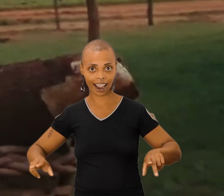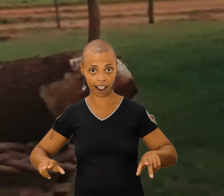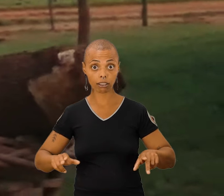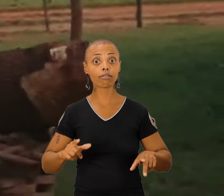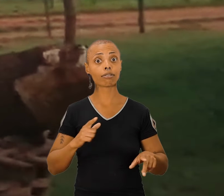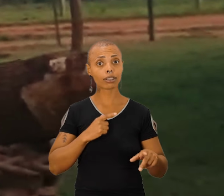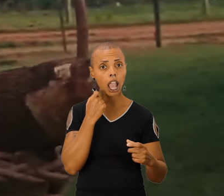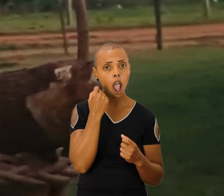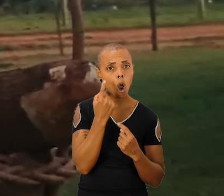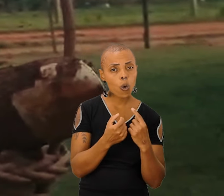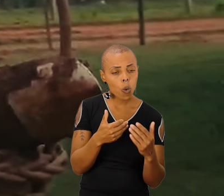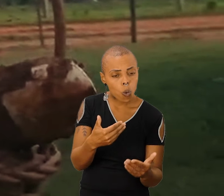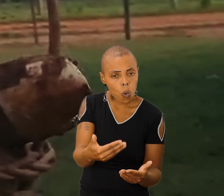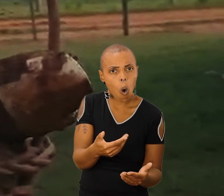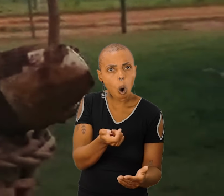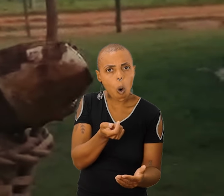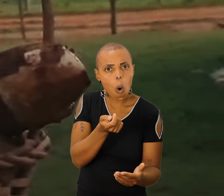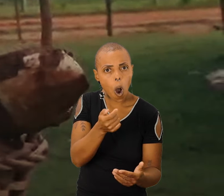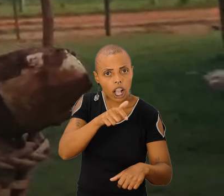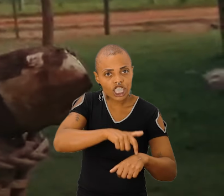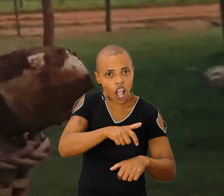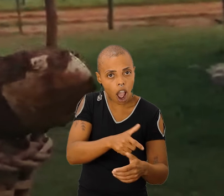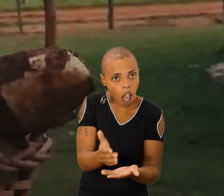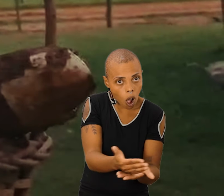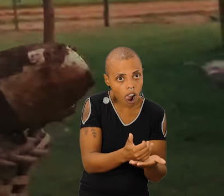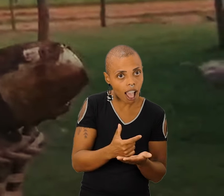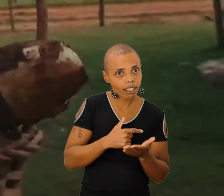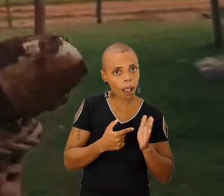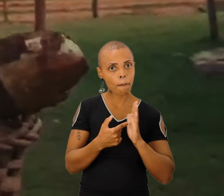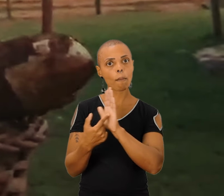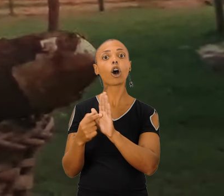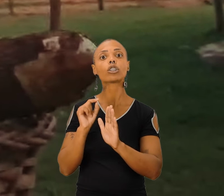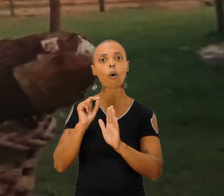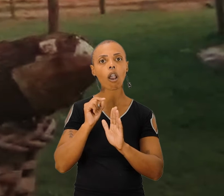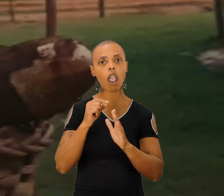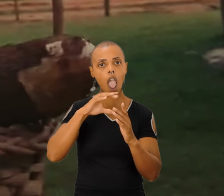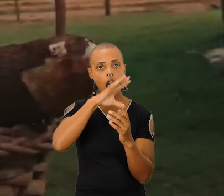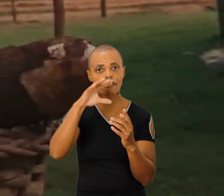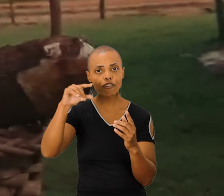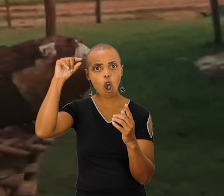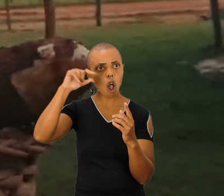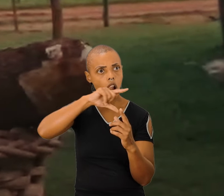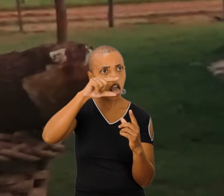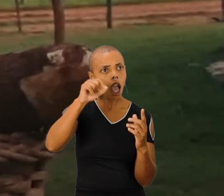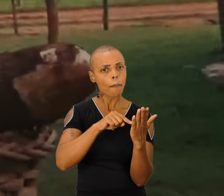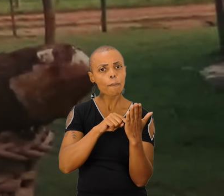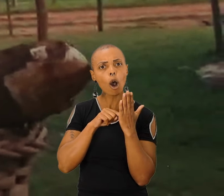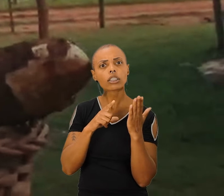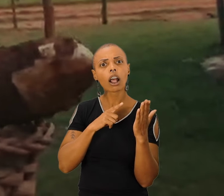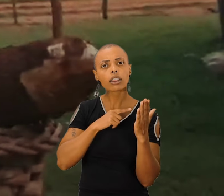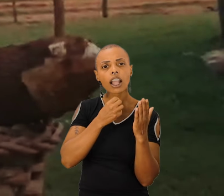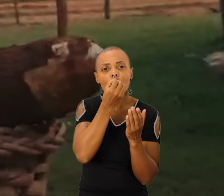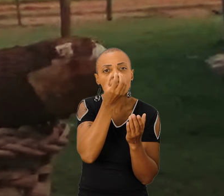It shows some signs close to its harvest. There are little flowers on its leaves.